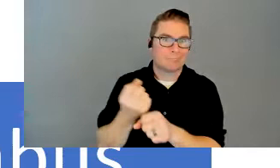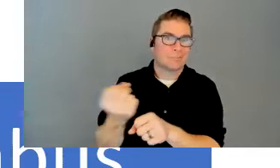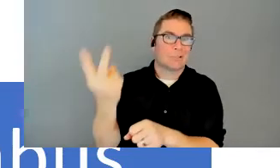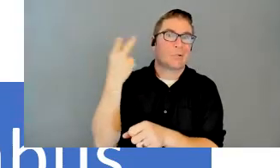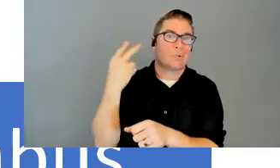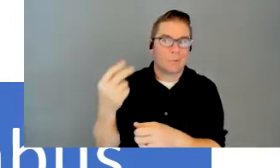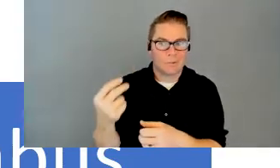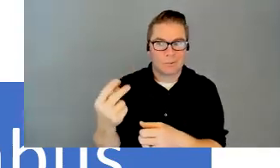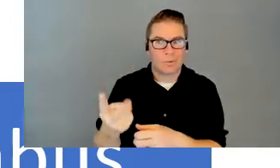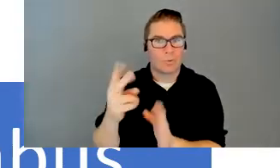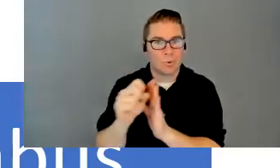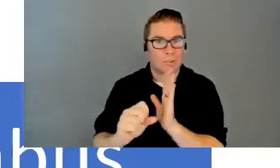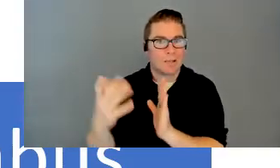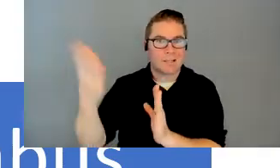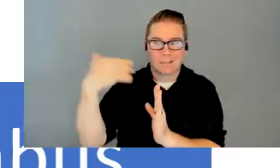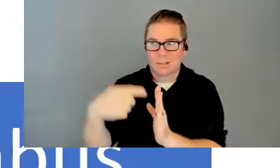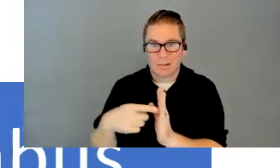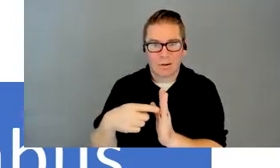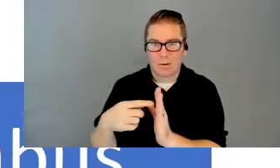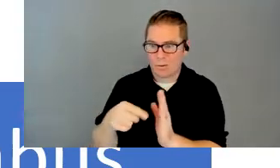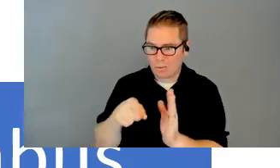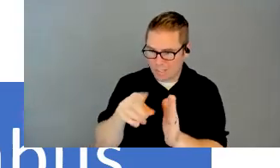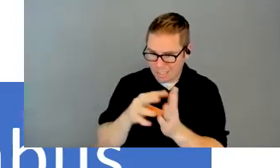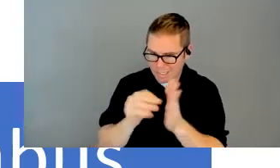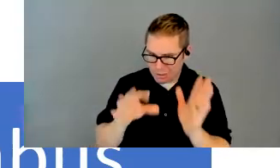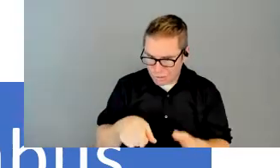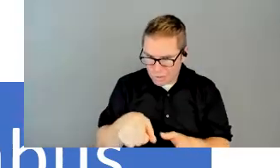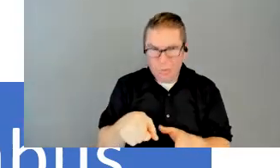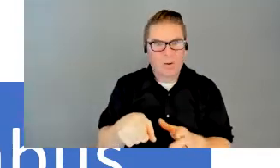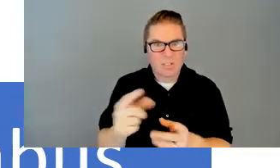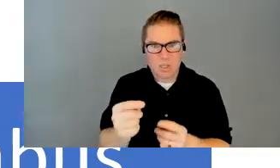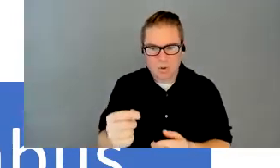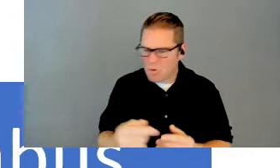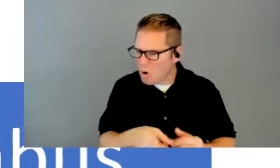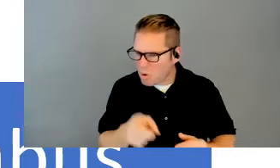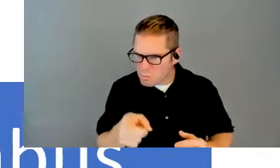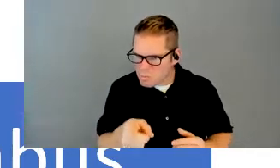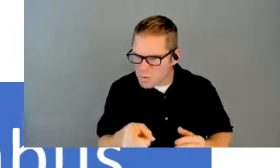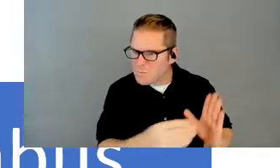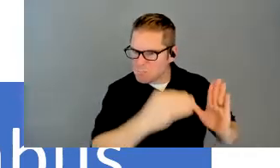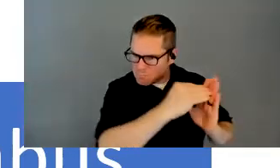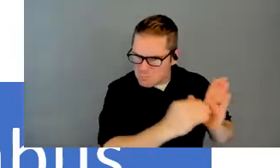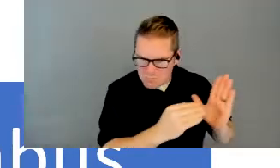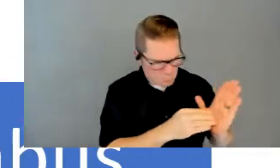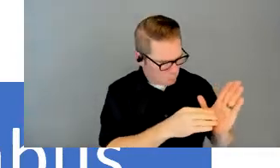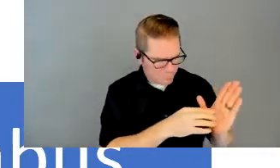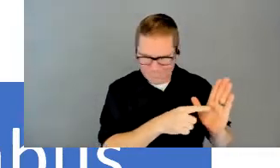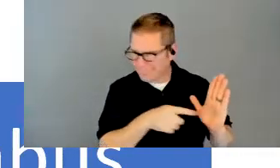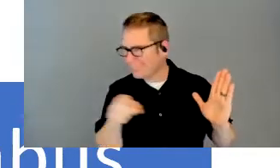But now you're screaming at these students. We didn't do anything yet. All right. So I scream it at them.